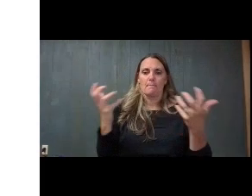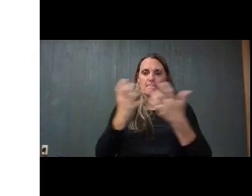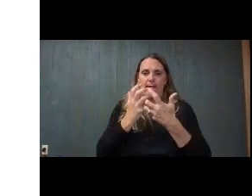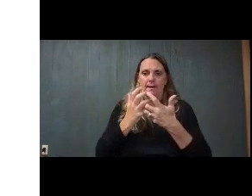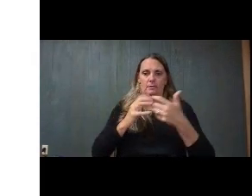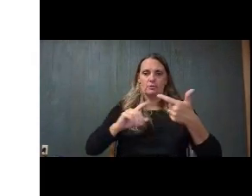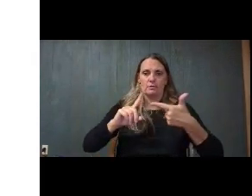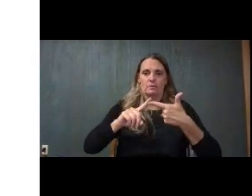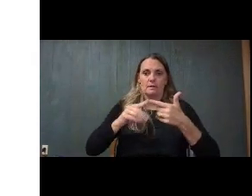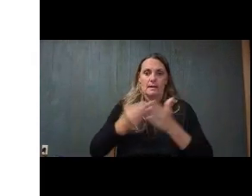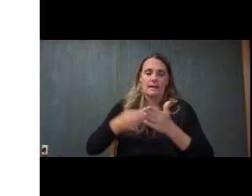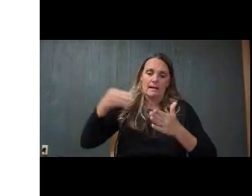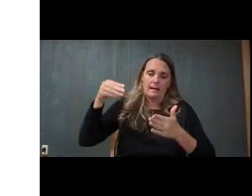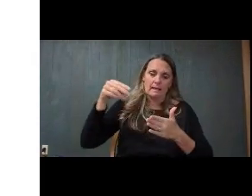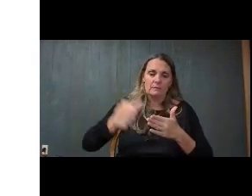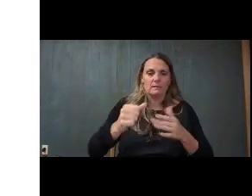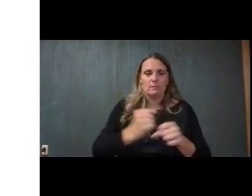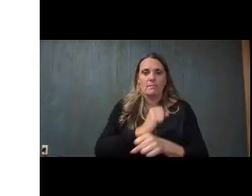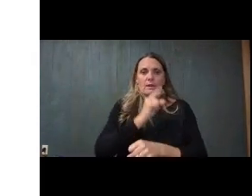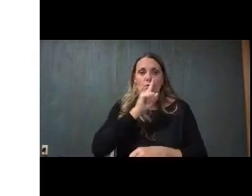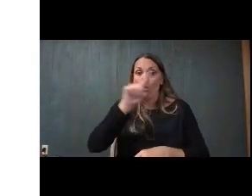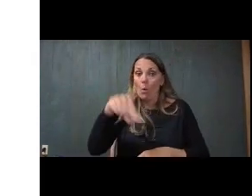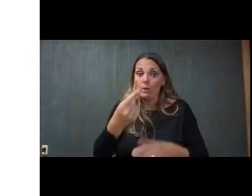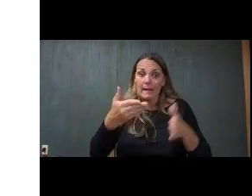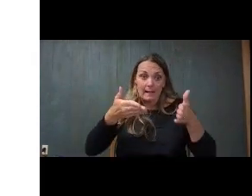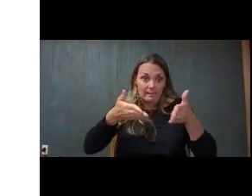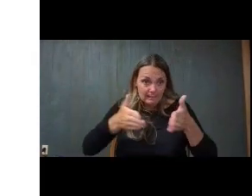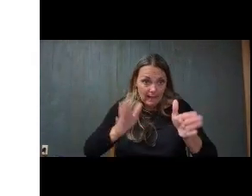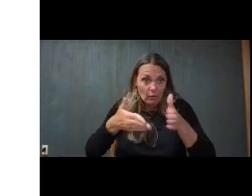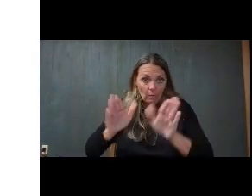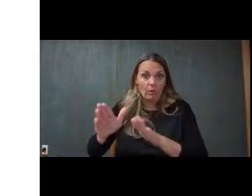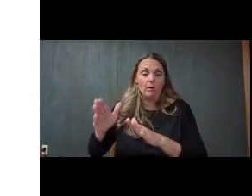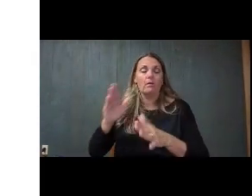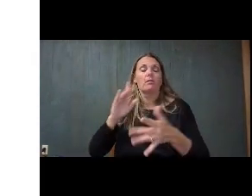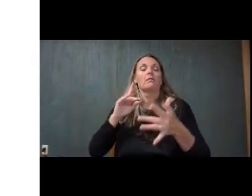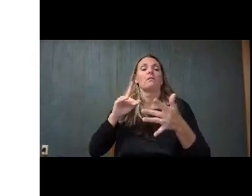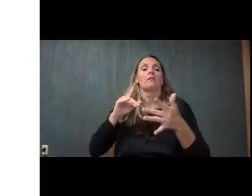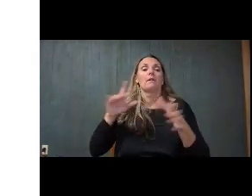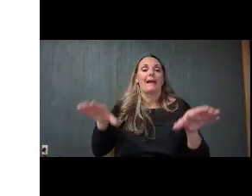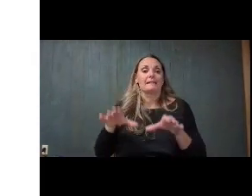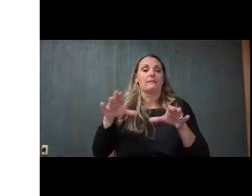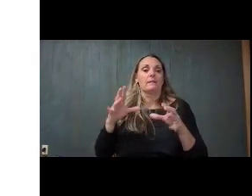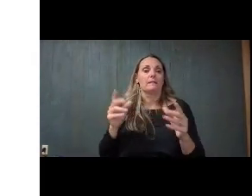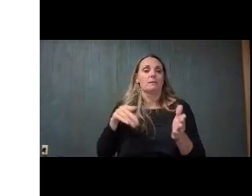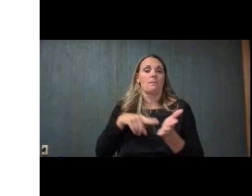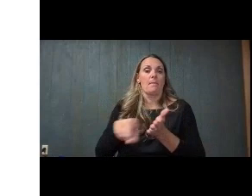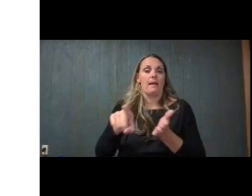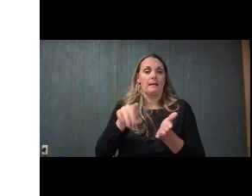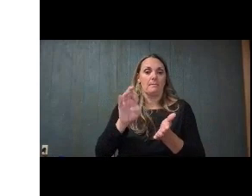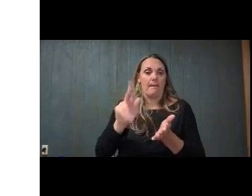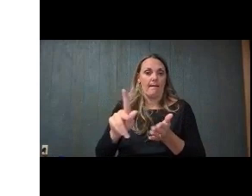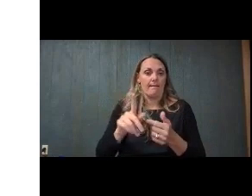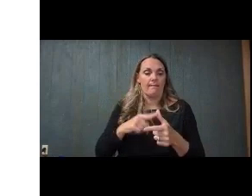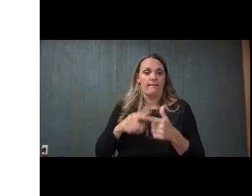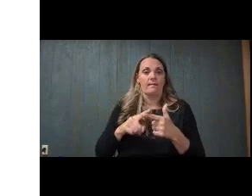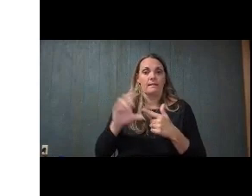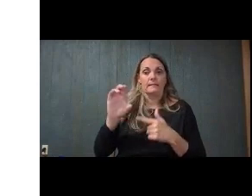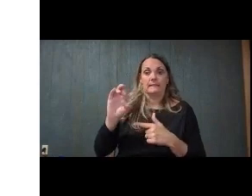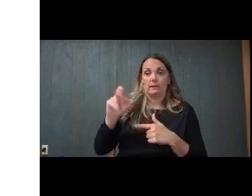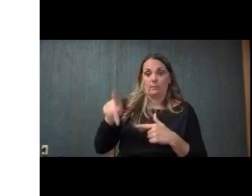expenses to verify that only allowable activities are reimbursed. Confirming the CSP is implementing the staffing